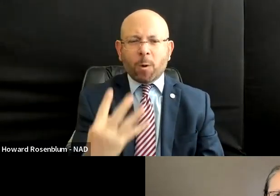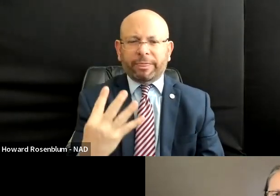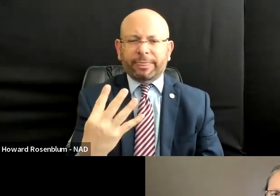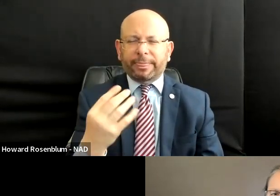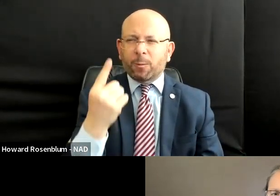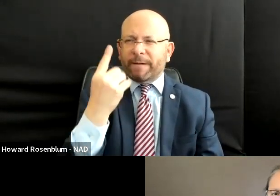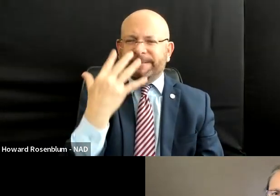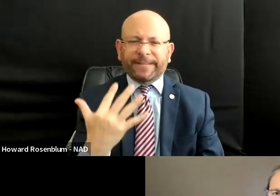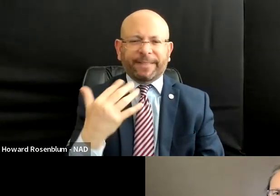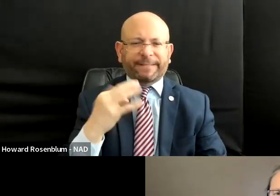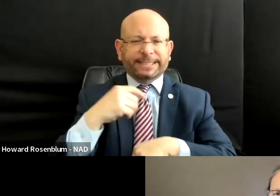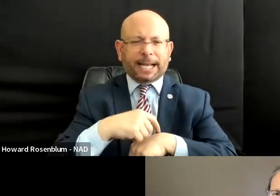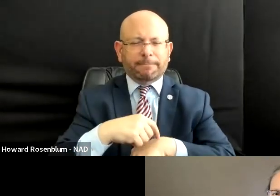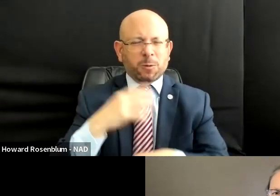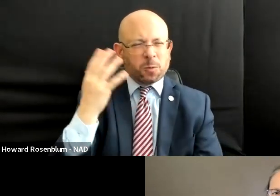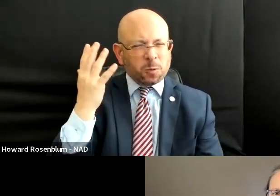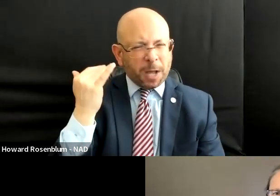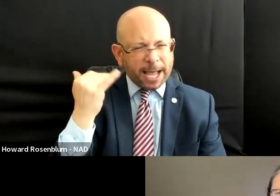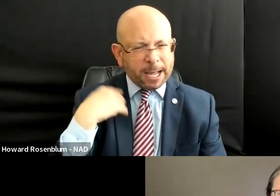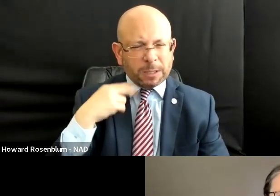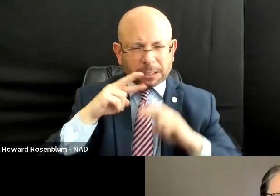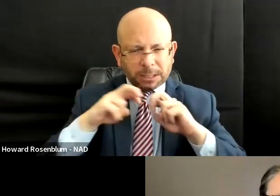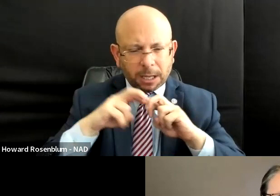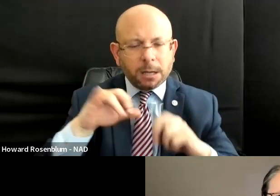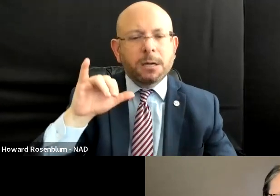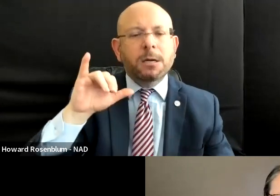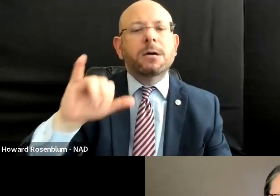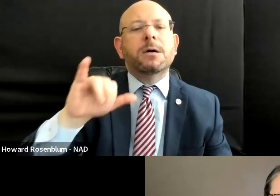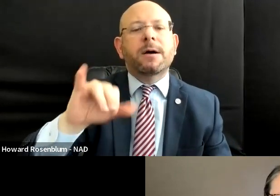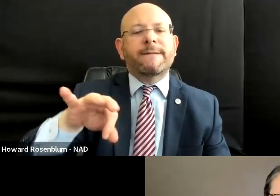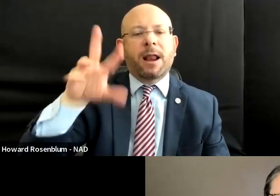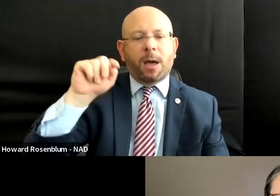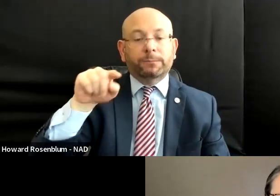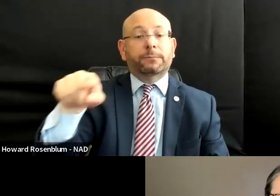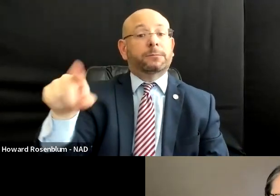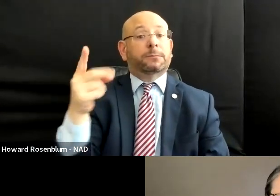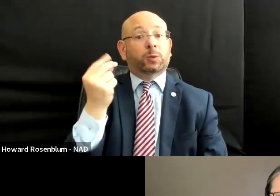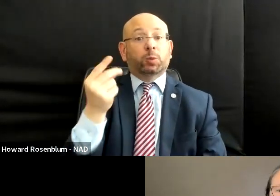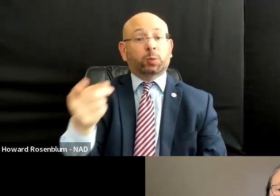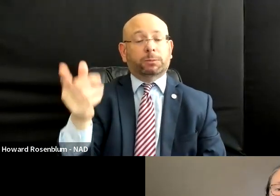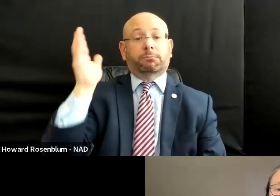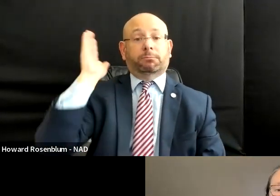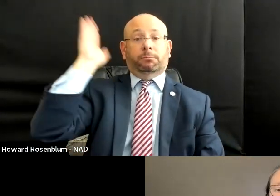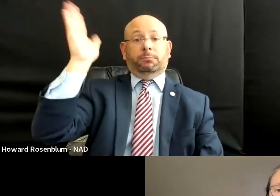proliferate down to the rest of the states to provide interpreters, the one outlier was